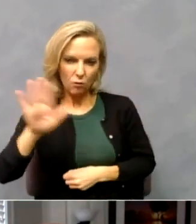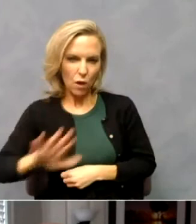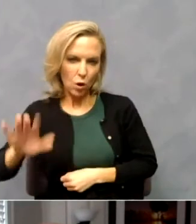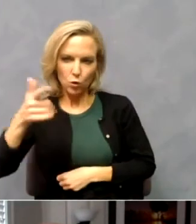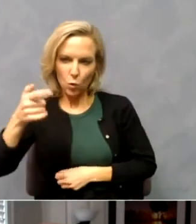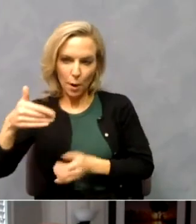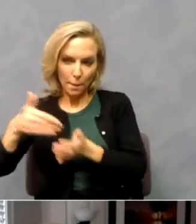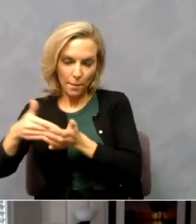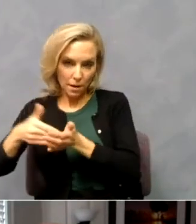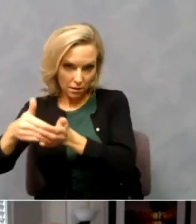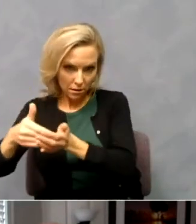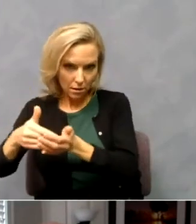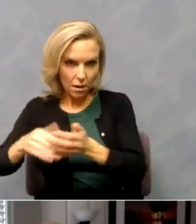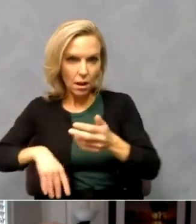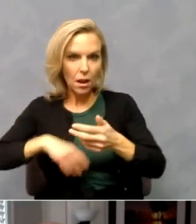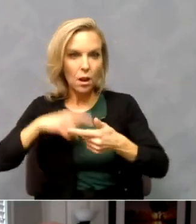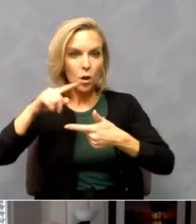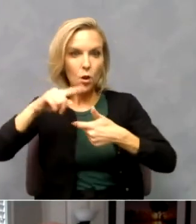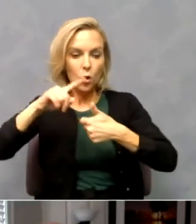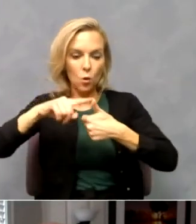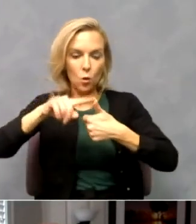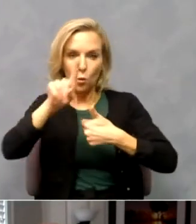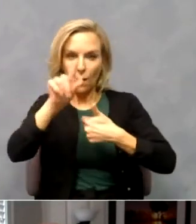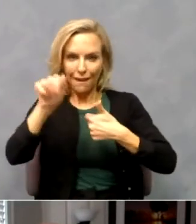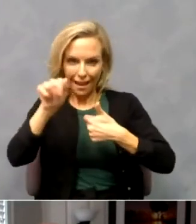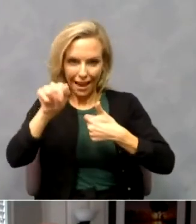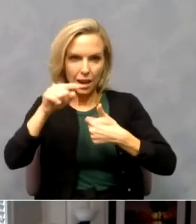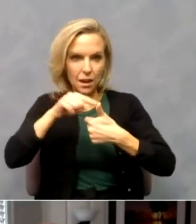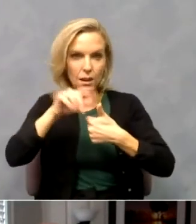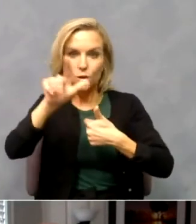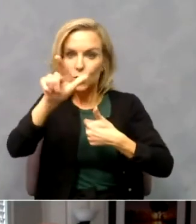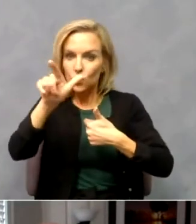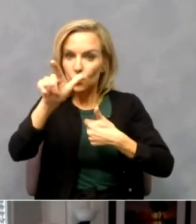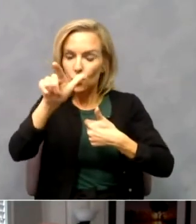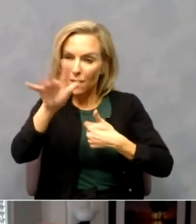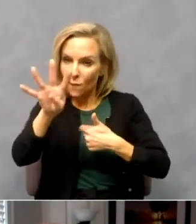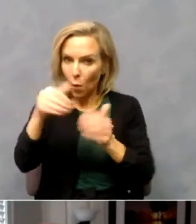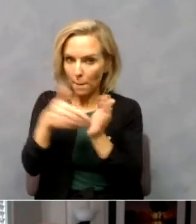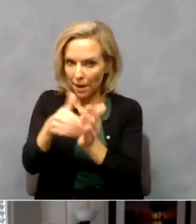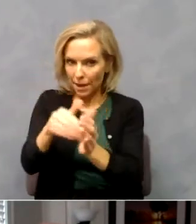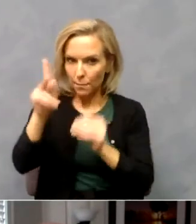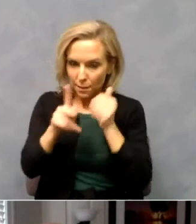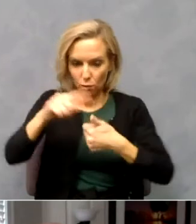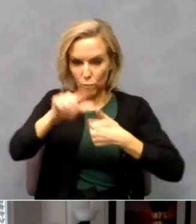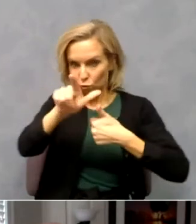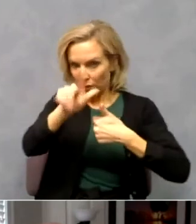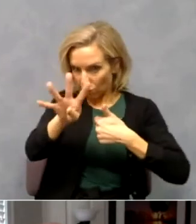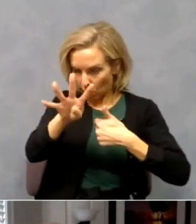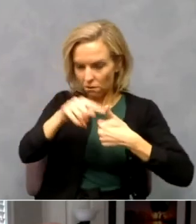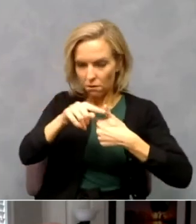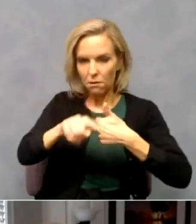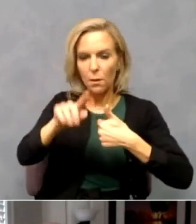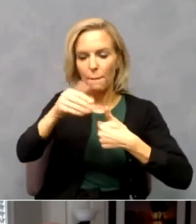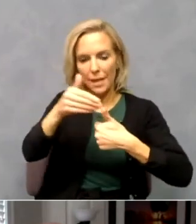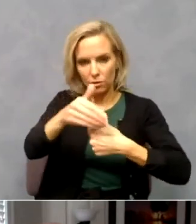that's 24 million people nationwide. Phase one B. They used people 75 older.